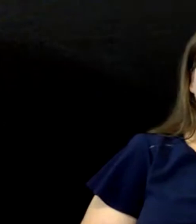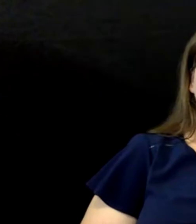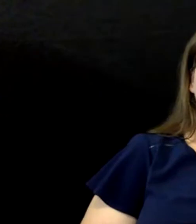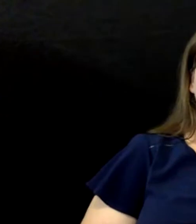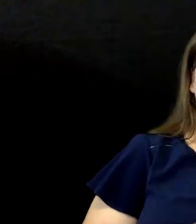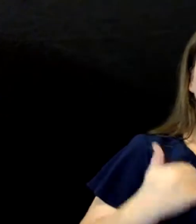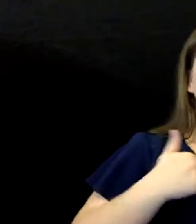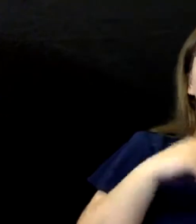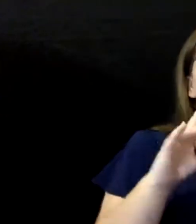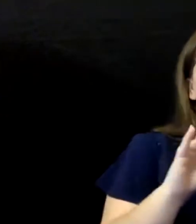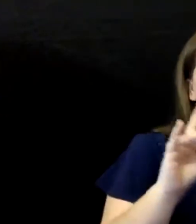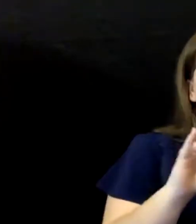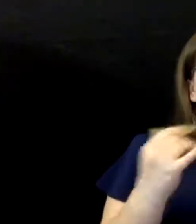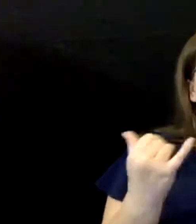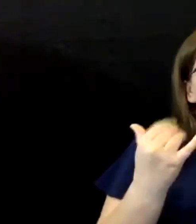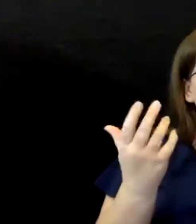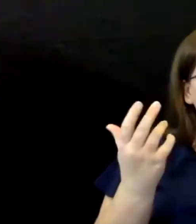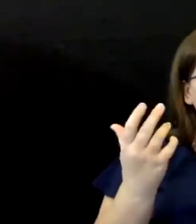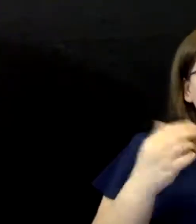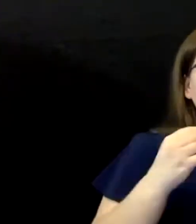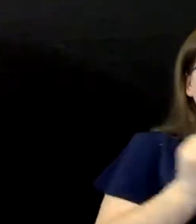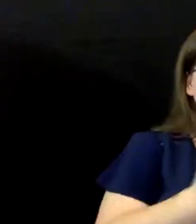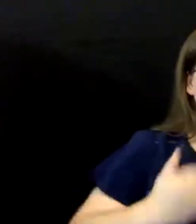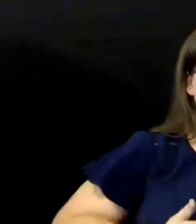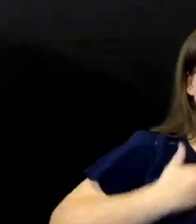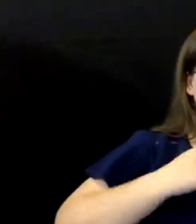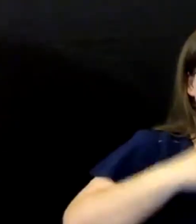little bit today about the independent living program that I am the team lead